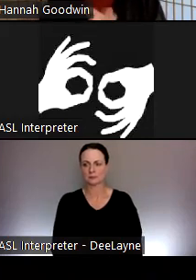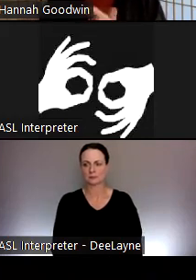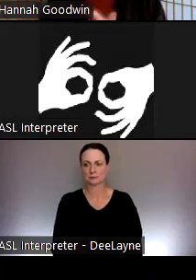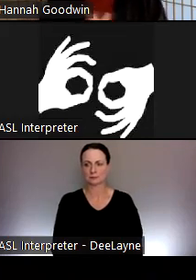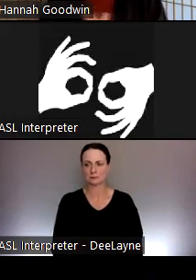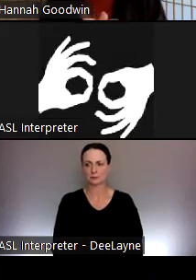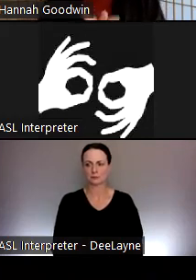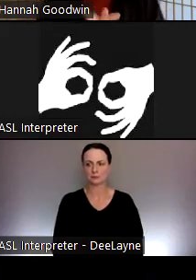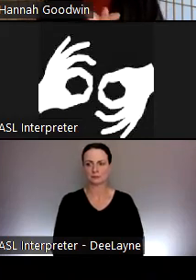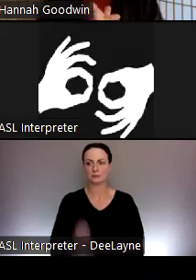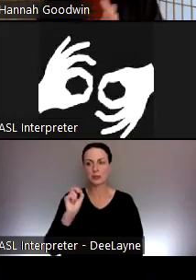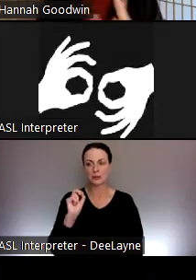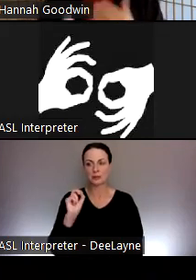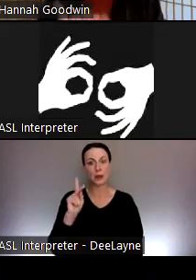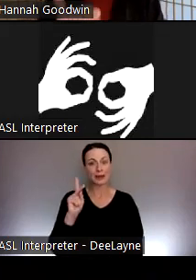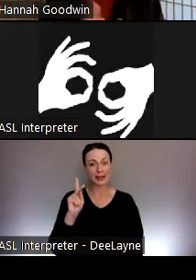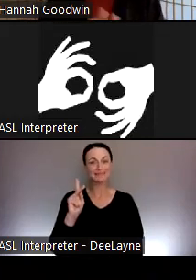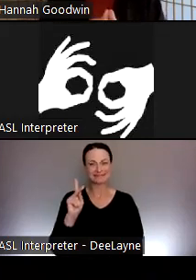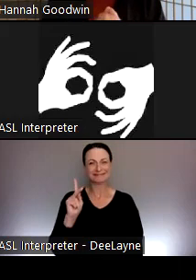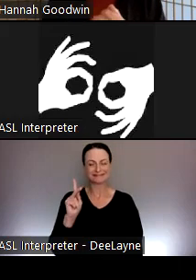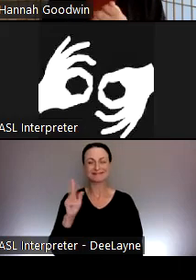Okay, so I just wanna go over,